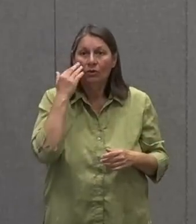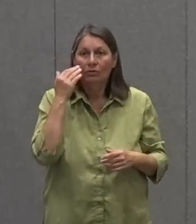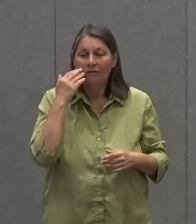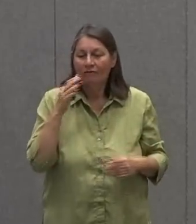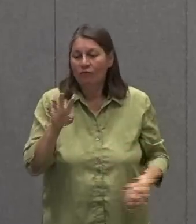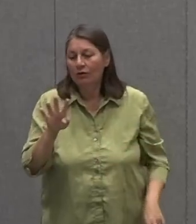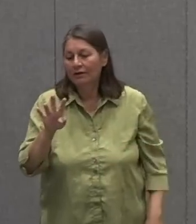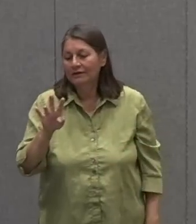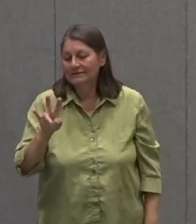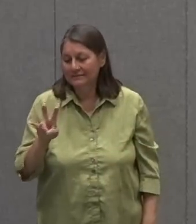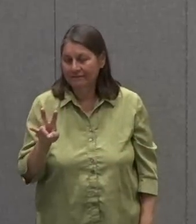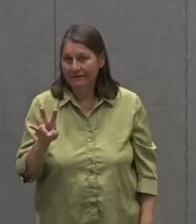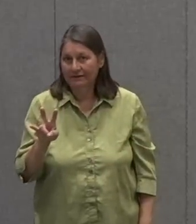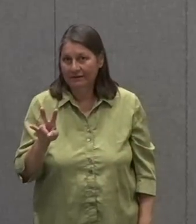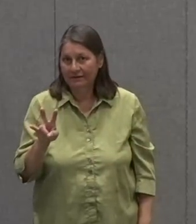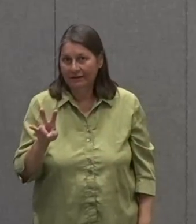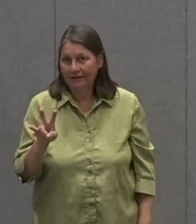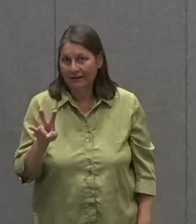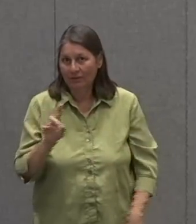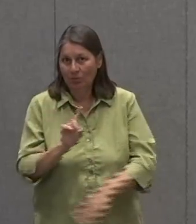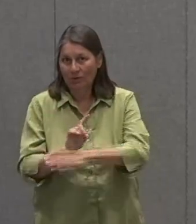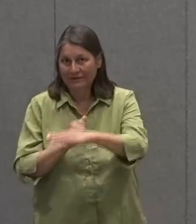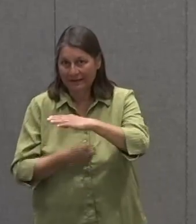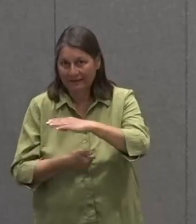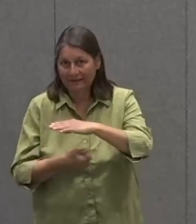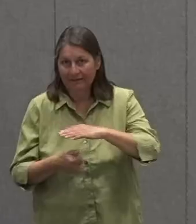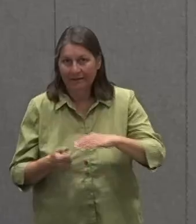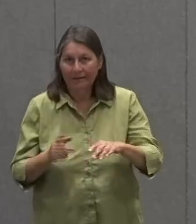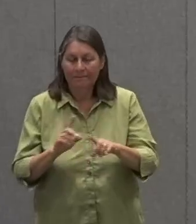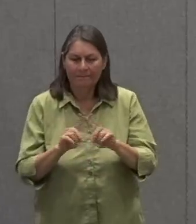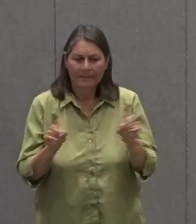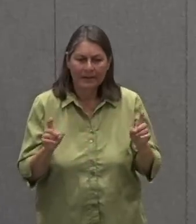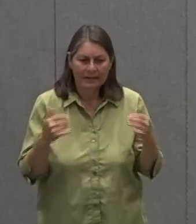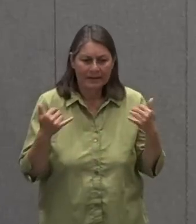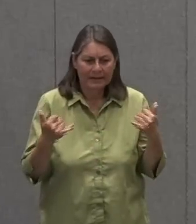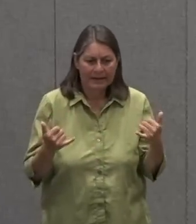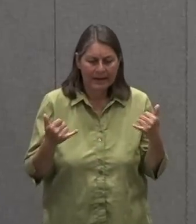how could I get 47 and 125 thousandths there?